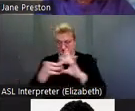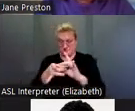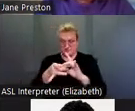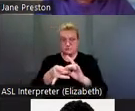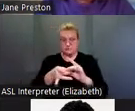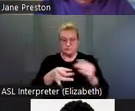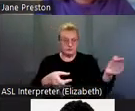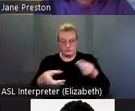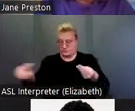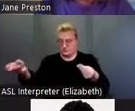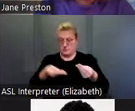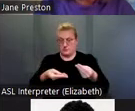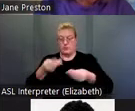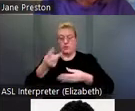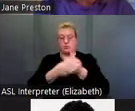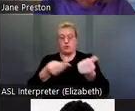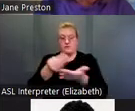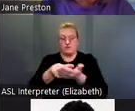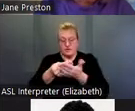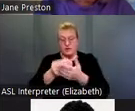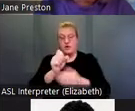and work very closely with the NEA